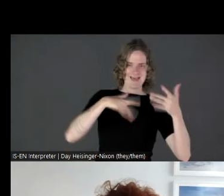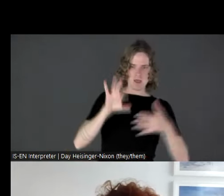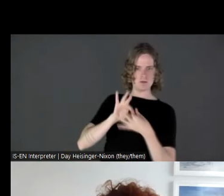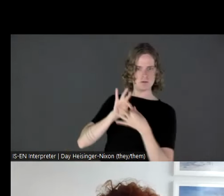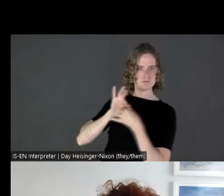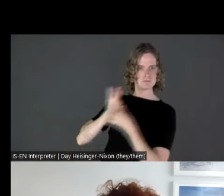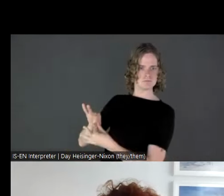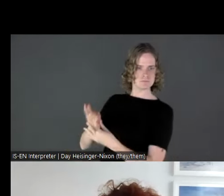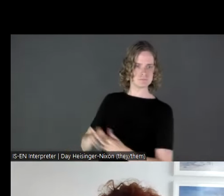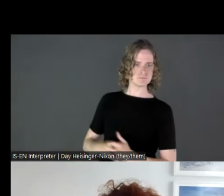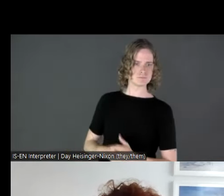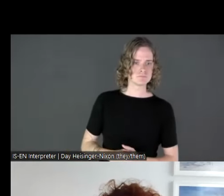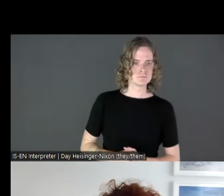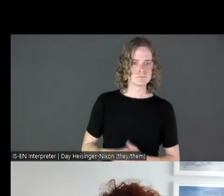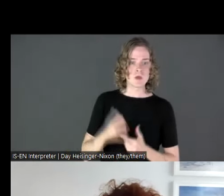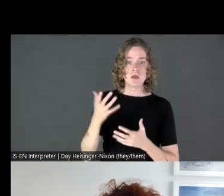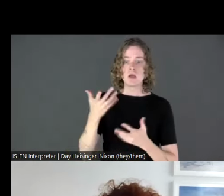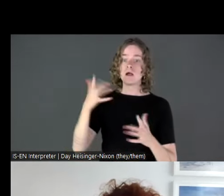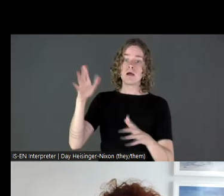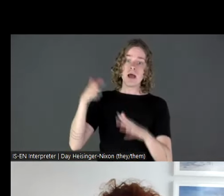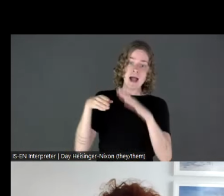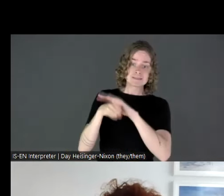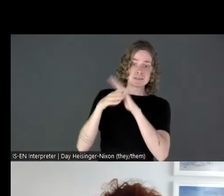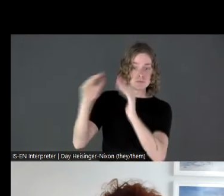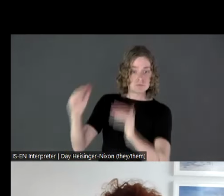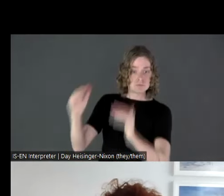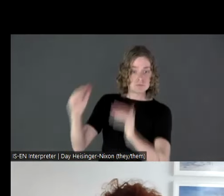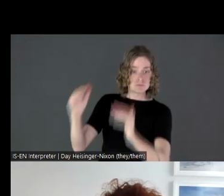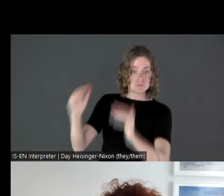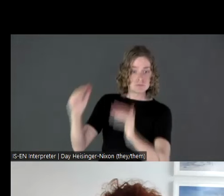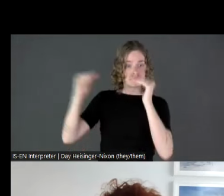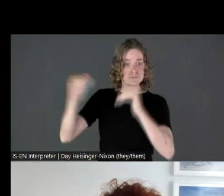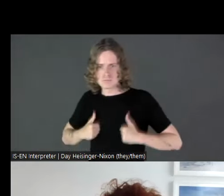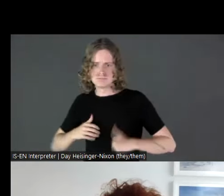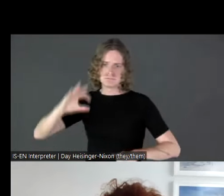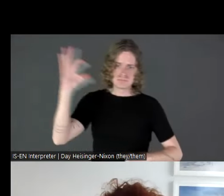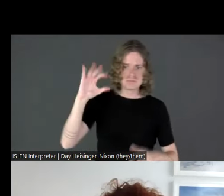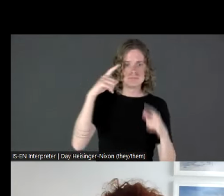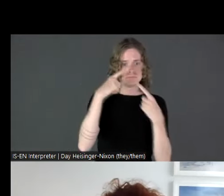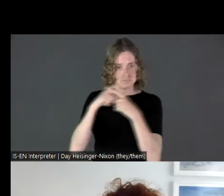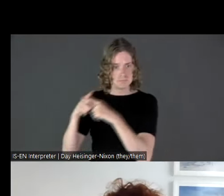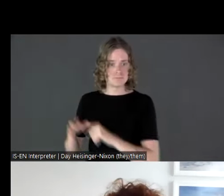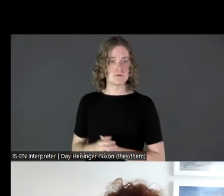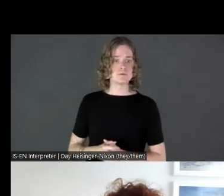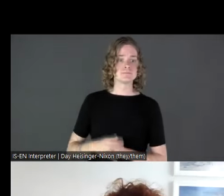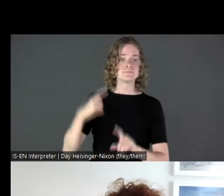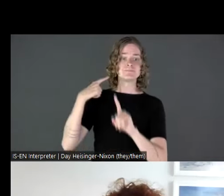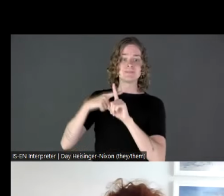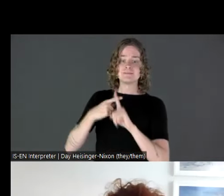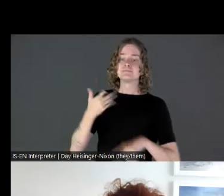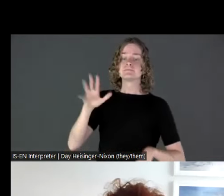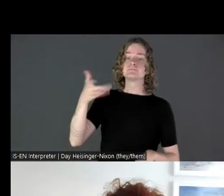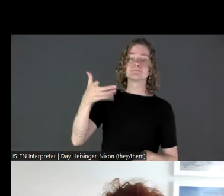innovation profiles describing the different projects, which include for those of you who